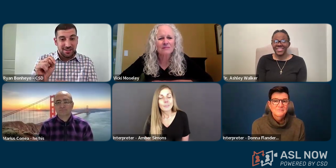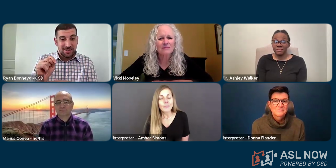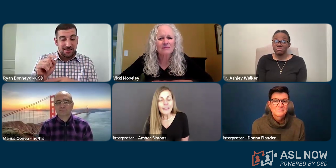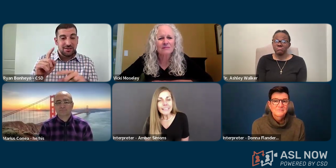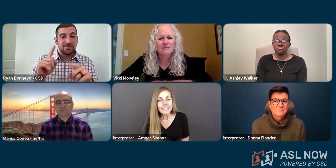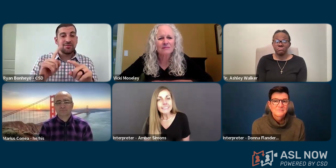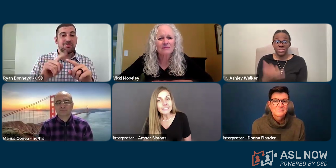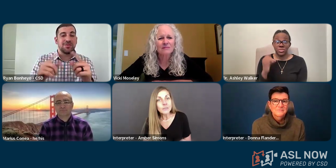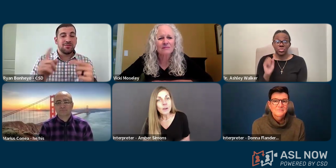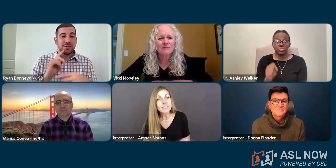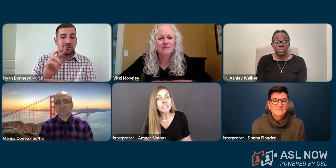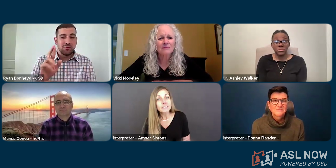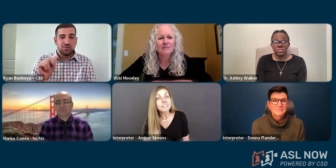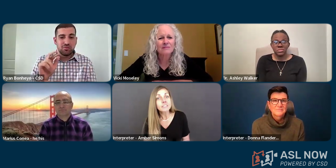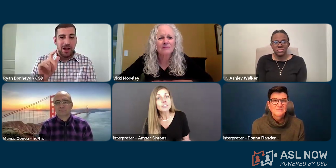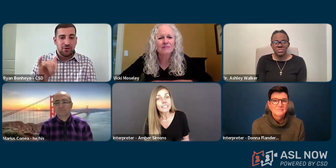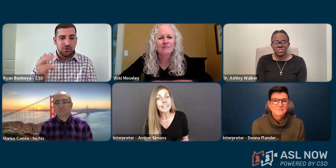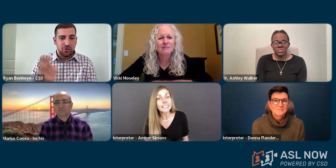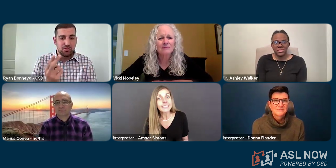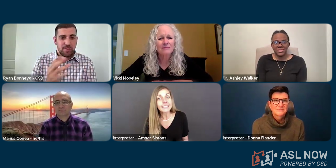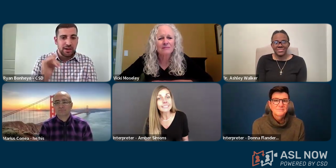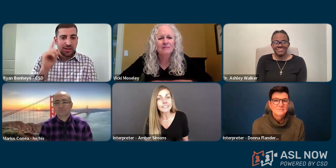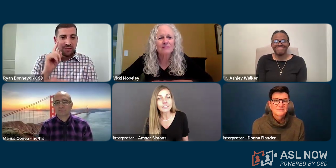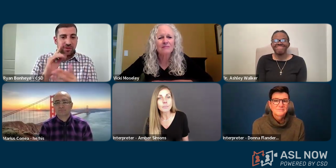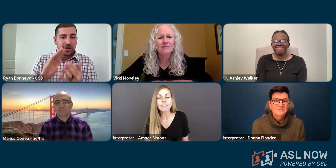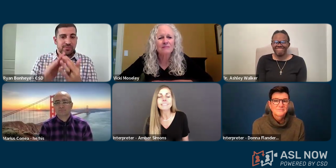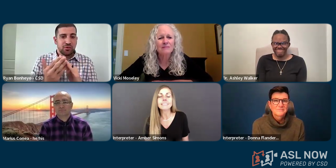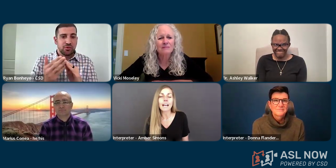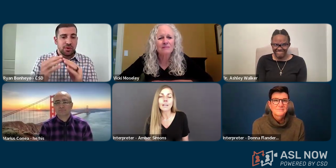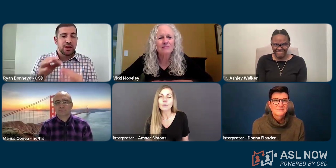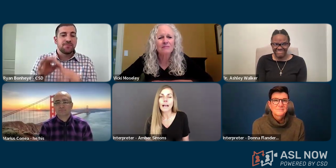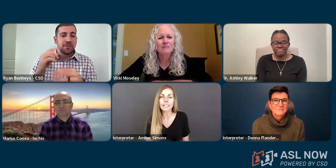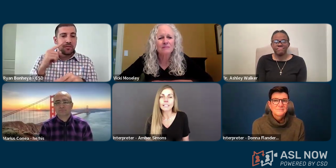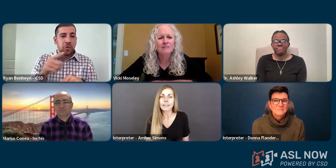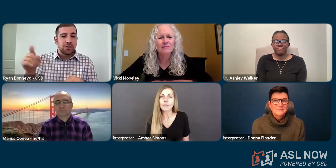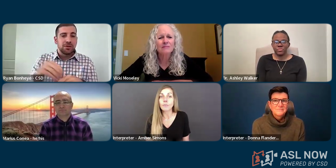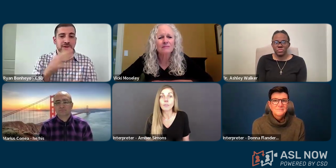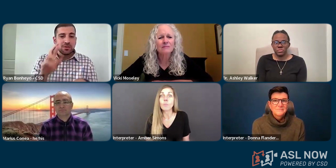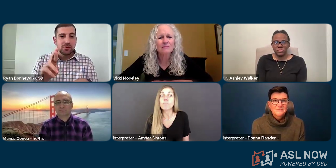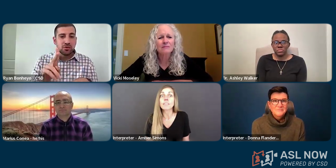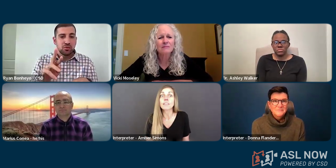it's funny that TTY does still technically exist, but it's not a reality of something